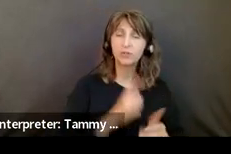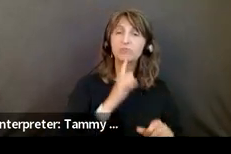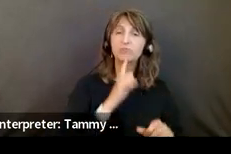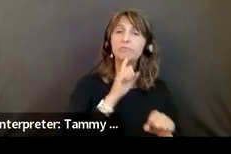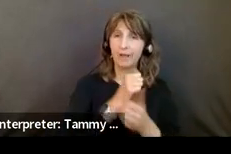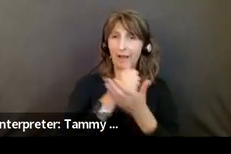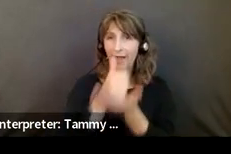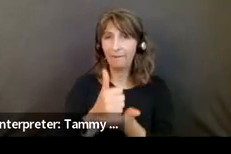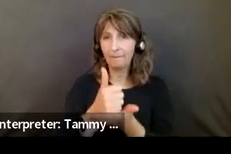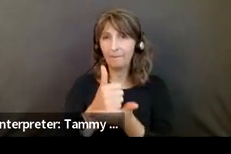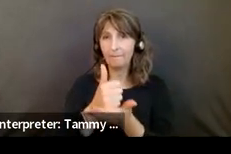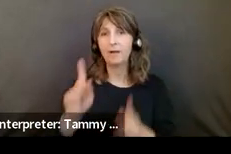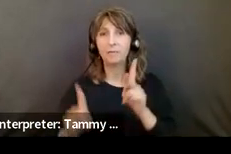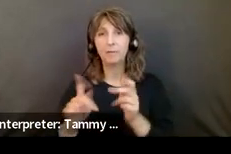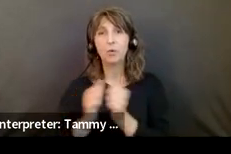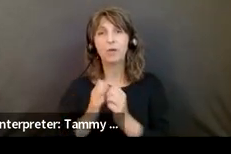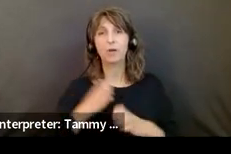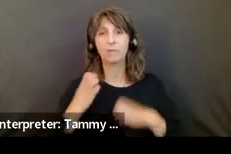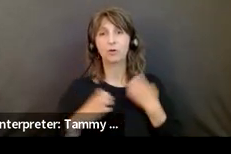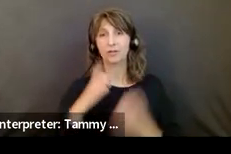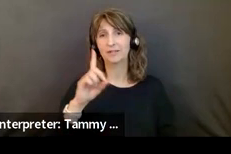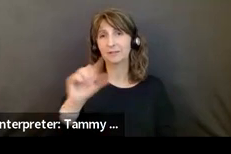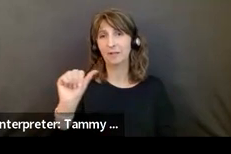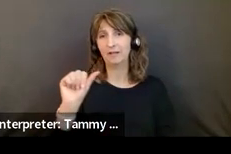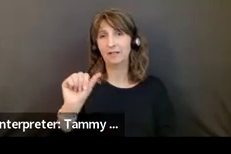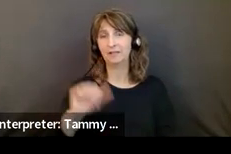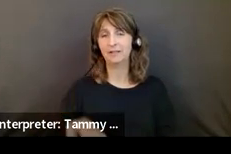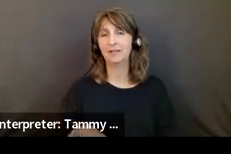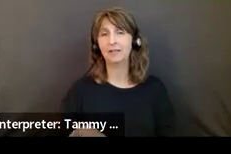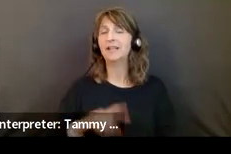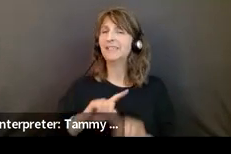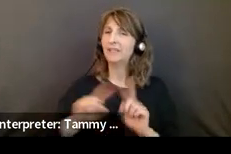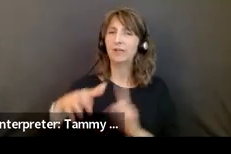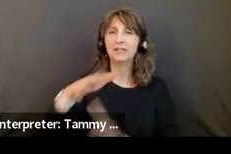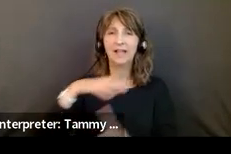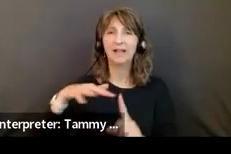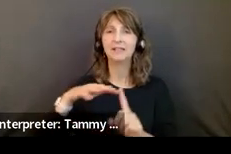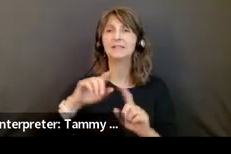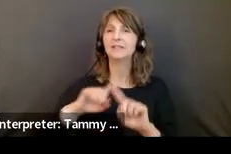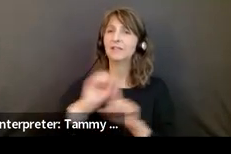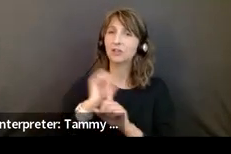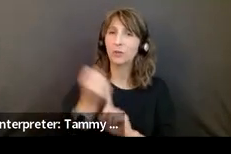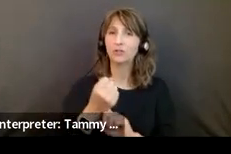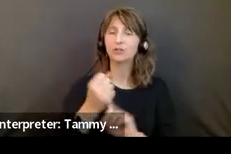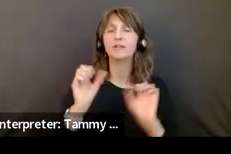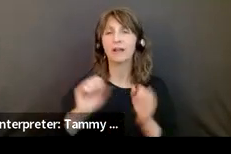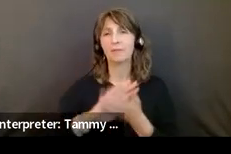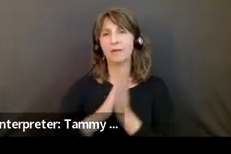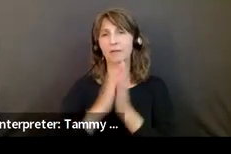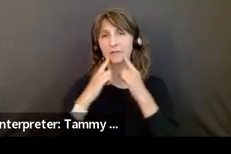Individuals with emotional disabilities across various settings to be successful. Next slide.